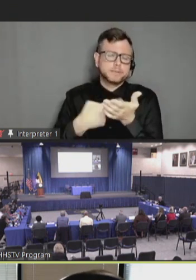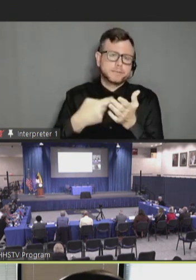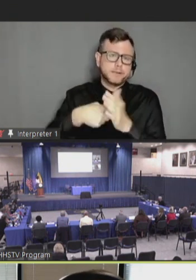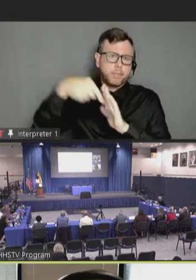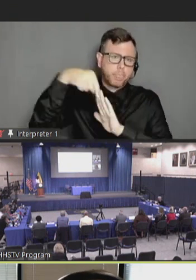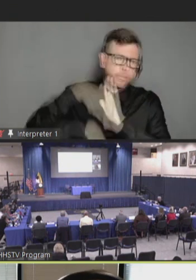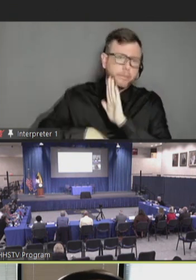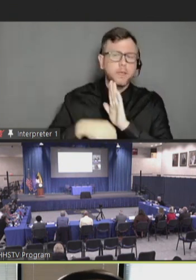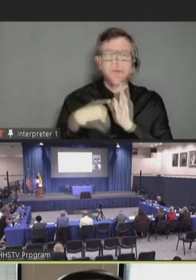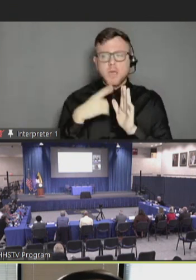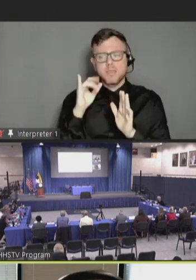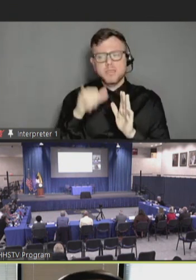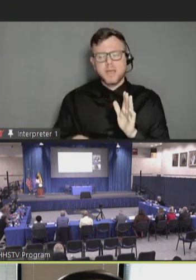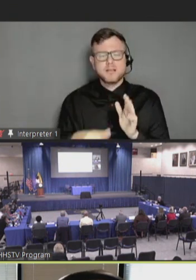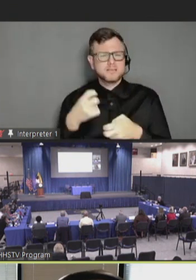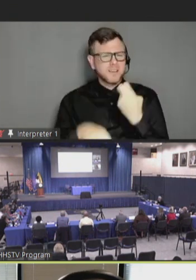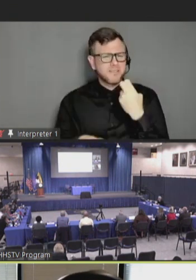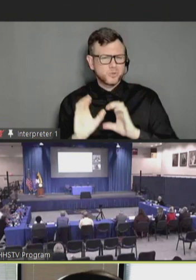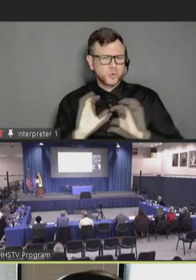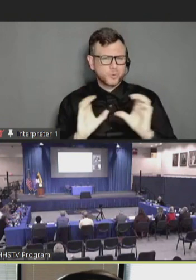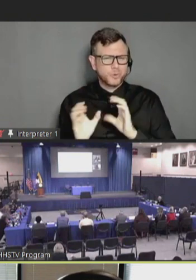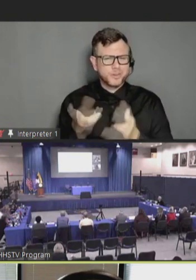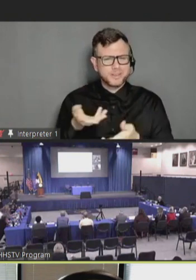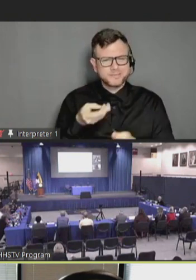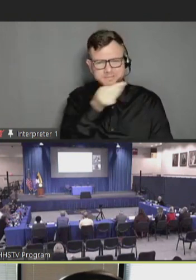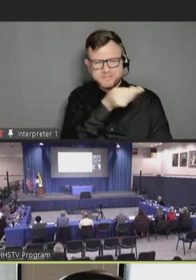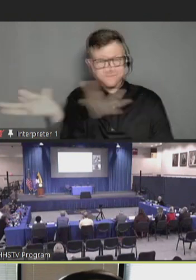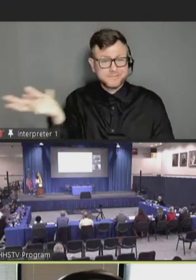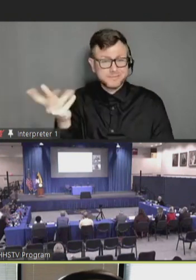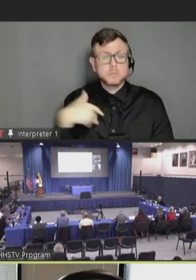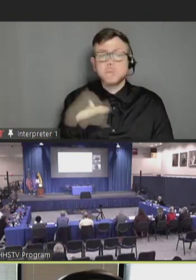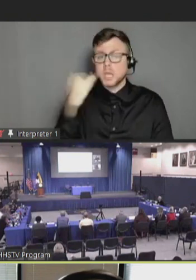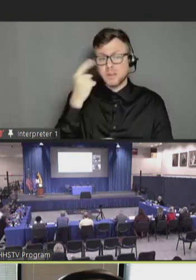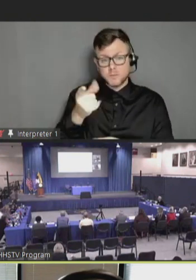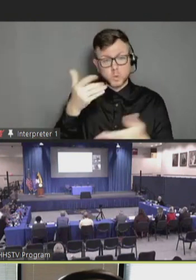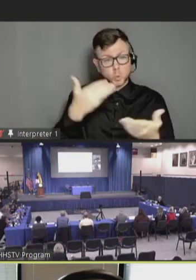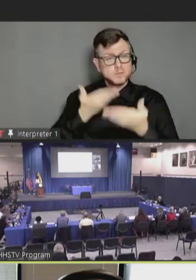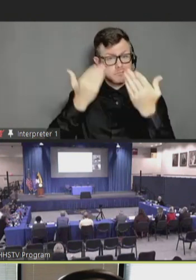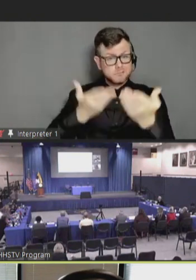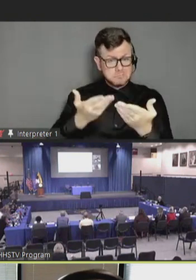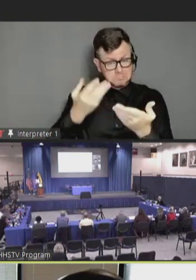So, I think -- I mean, if you have suggestions, but I would acknowledge that it's hard to